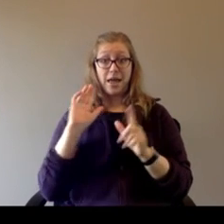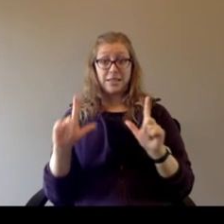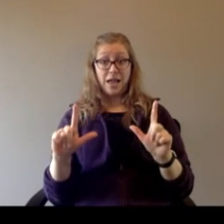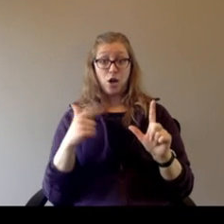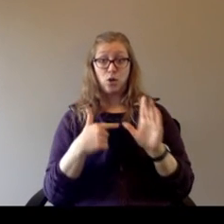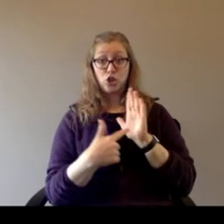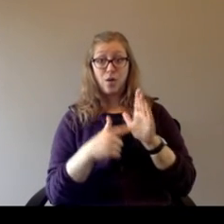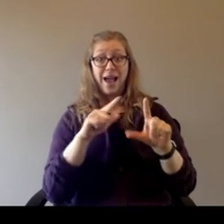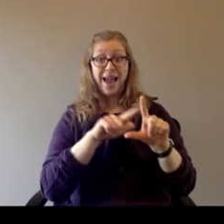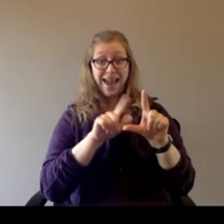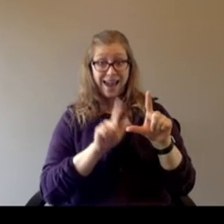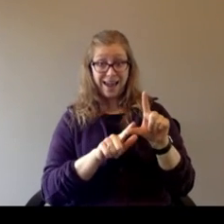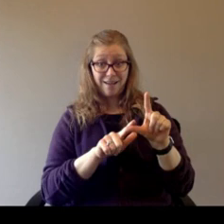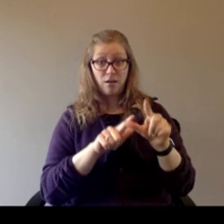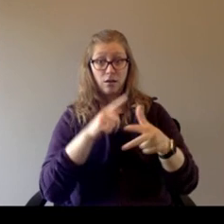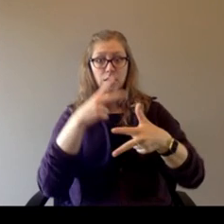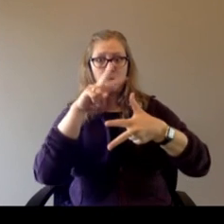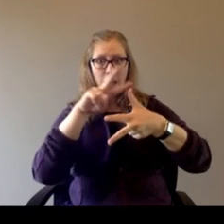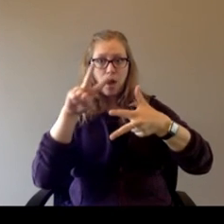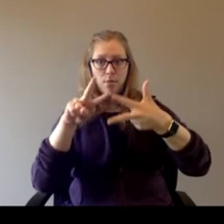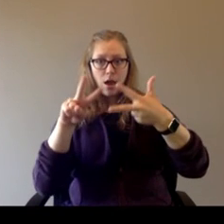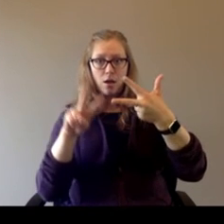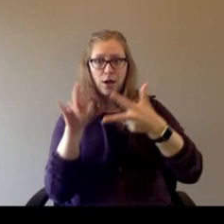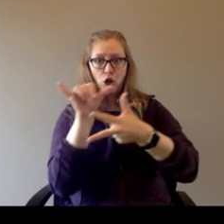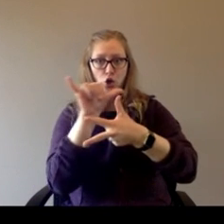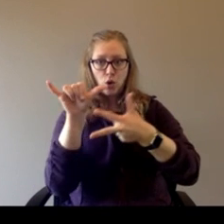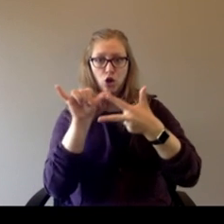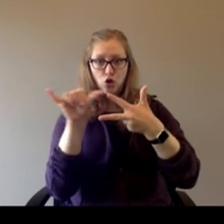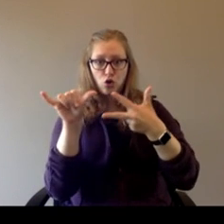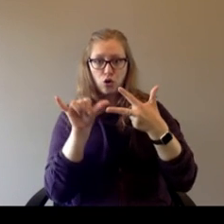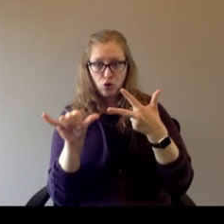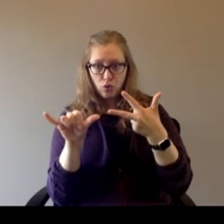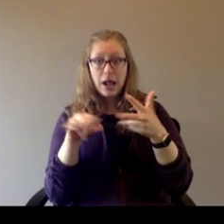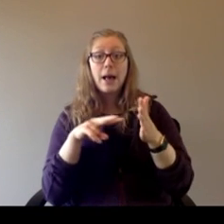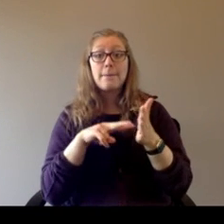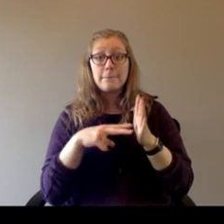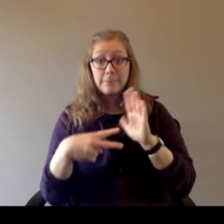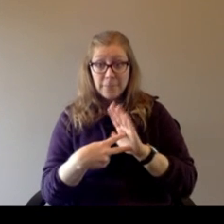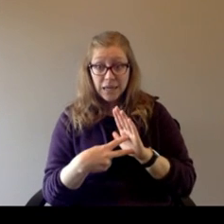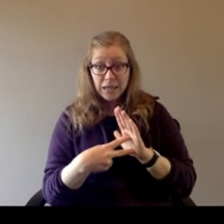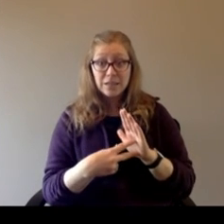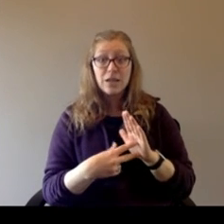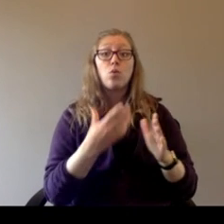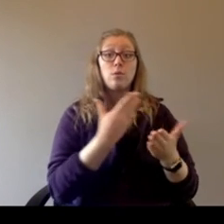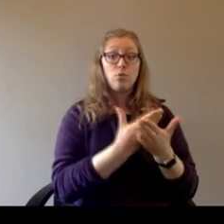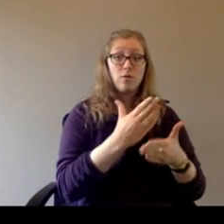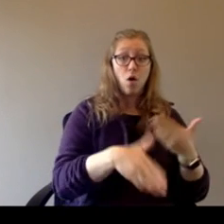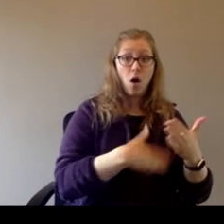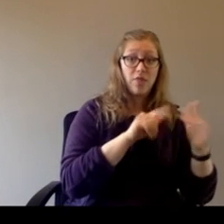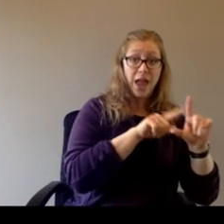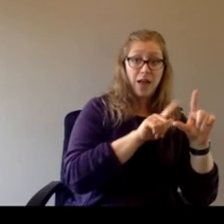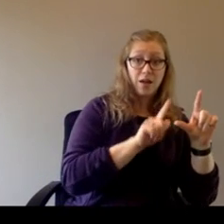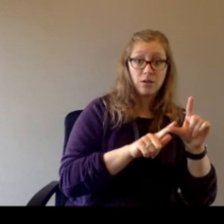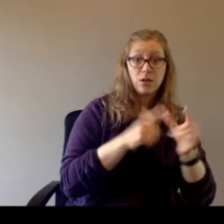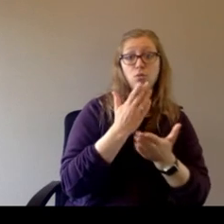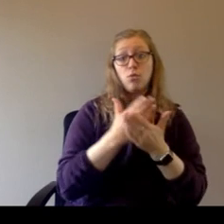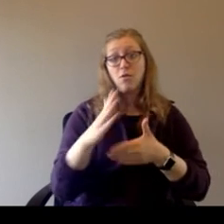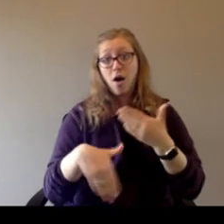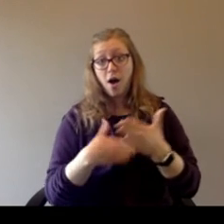triangle RPQ is congruent to triangle RMN.